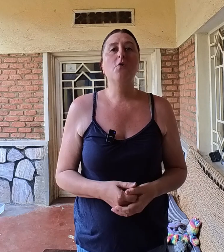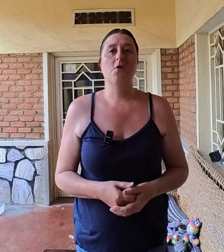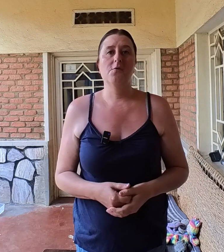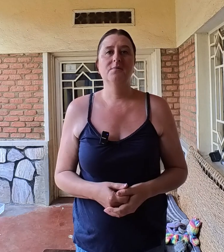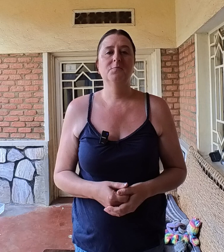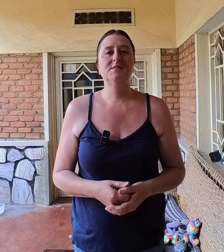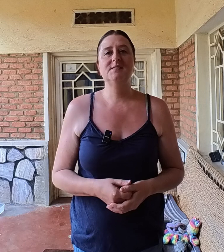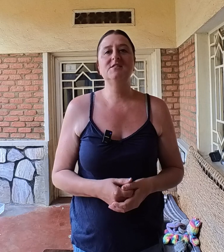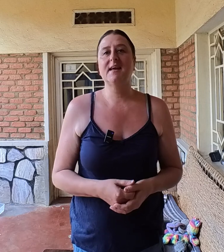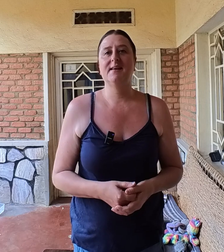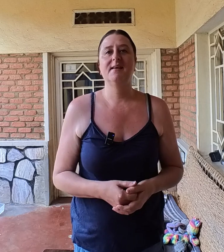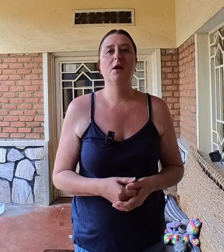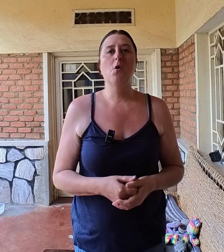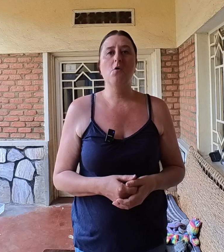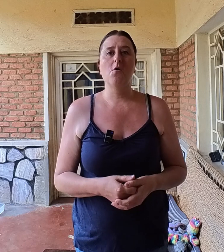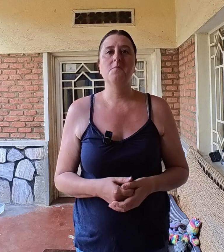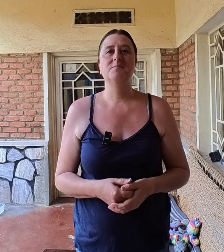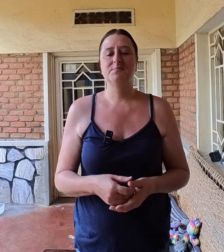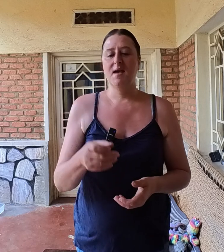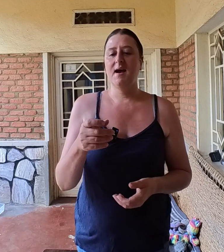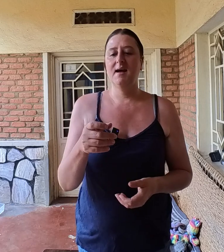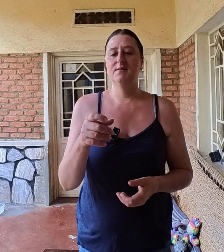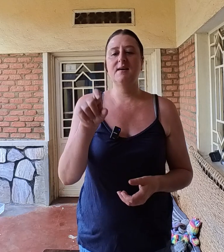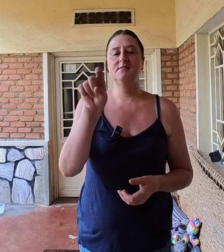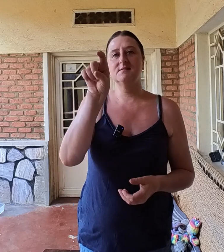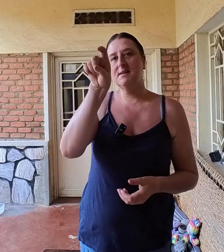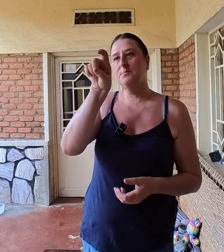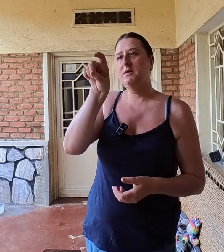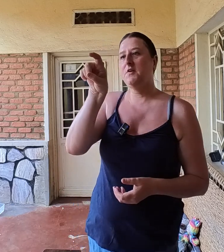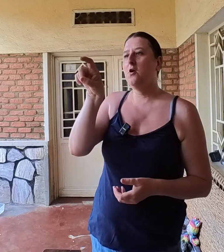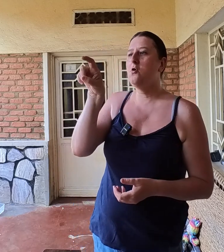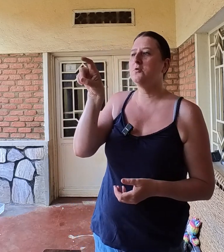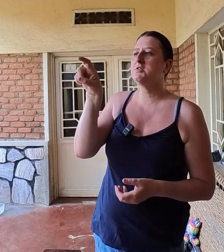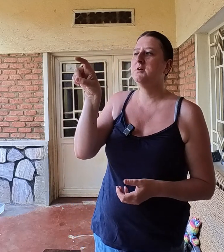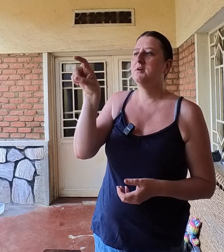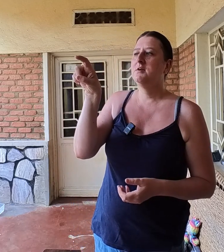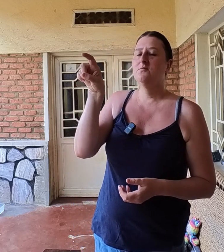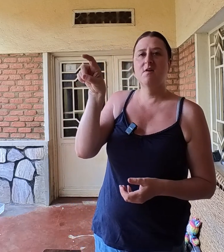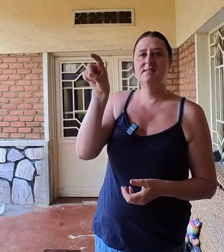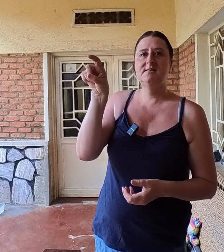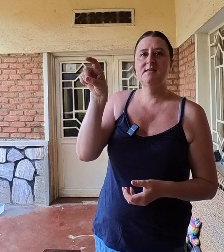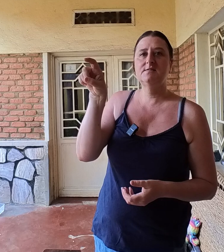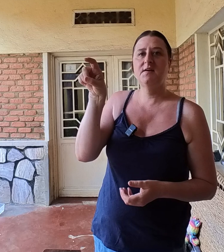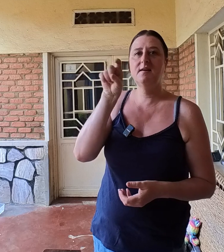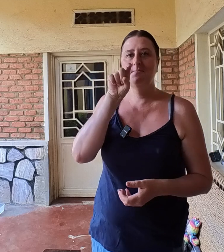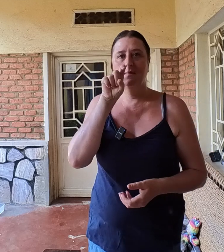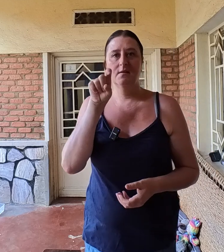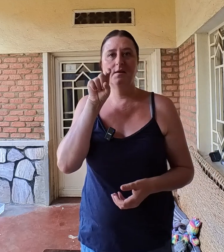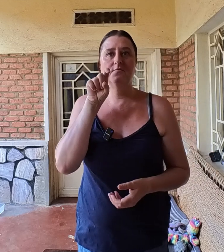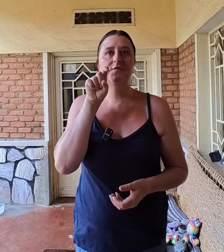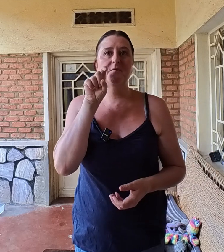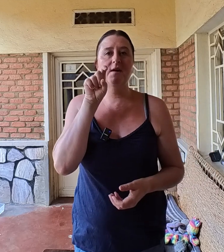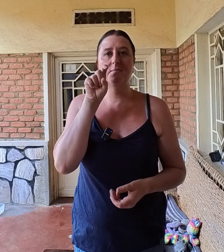Inkoko. Which is chicken. Inkoko. And that is just a little bit of a hooked right index finger, and from around